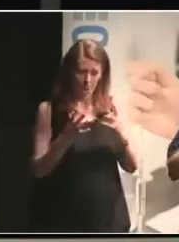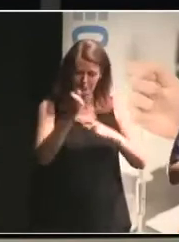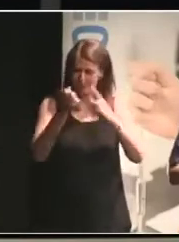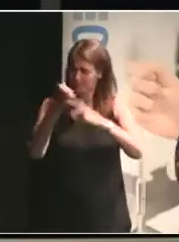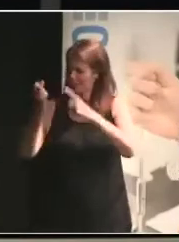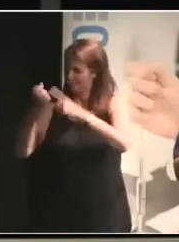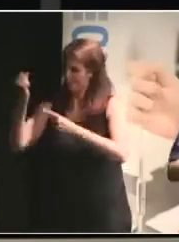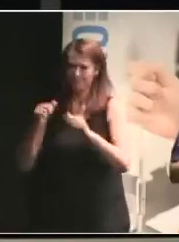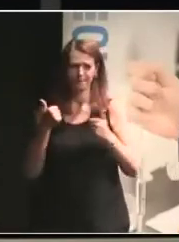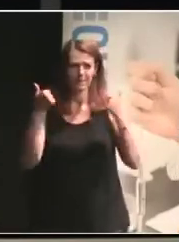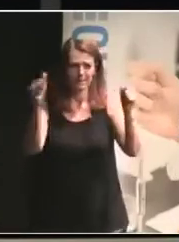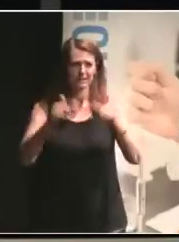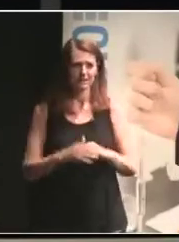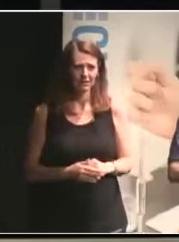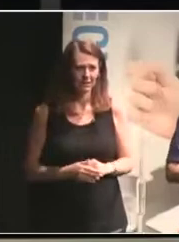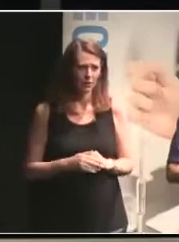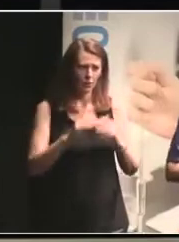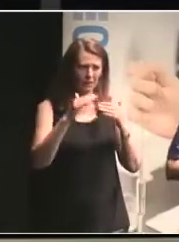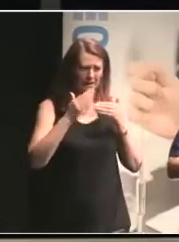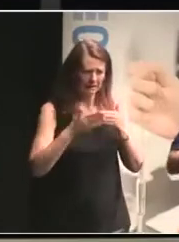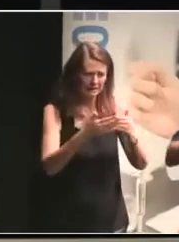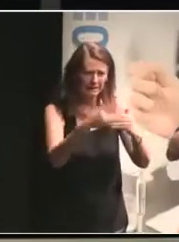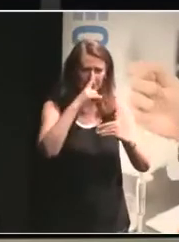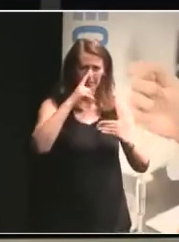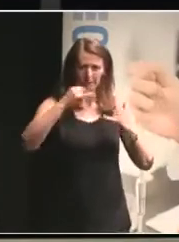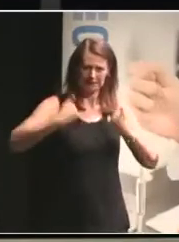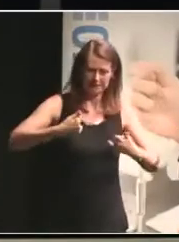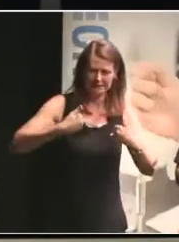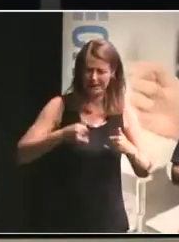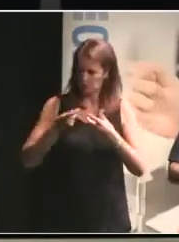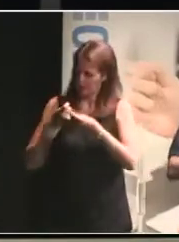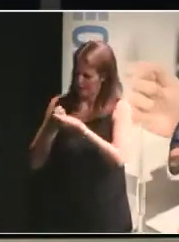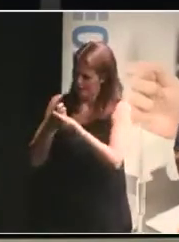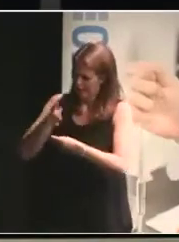amazing things, we're curing people of diseases, we're feeding people who are hungry. There's so